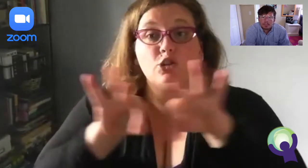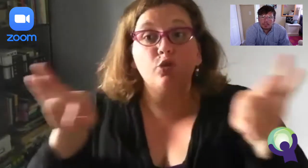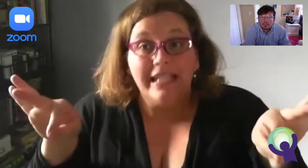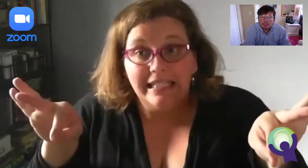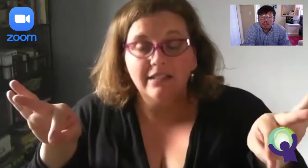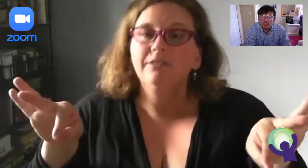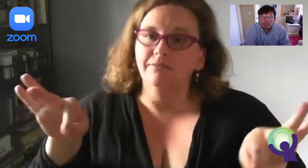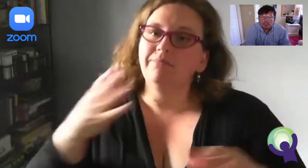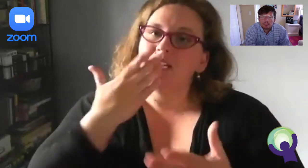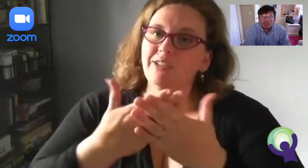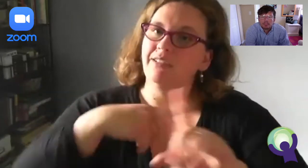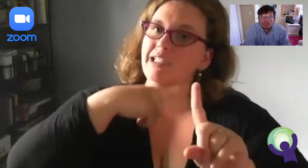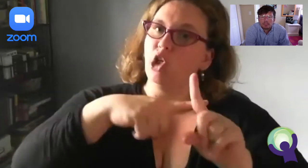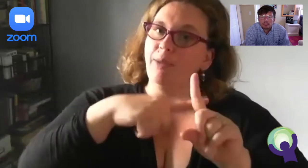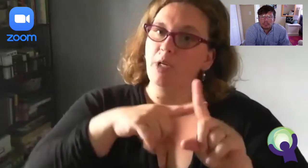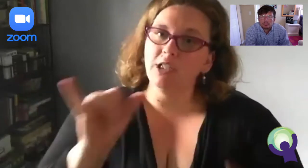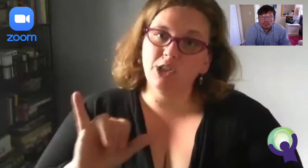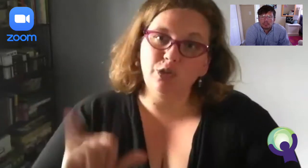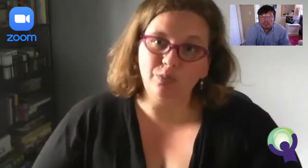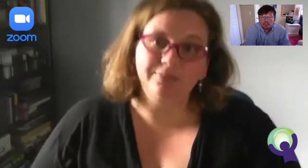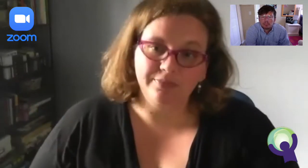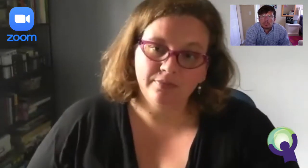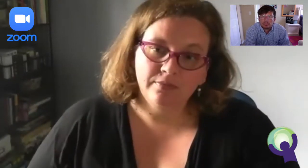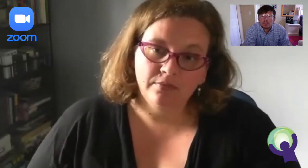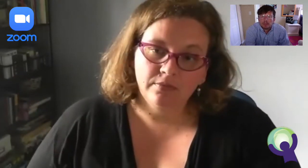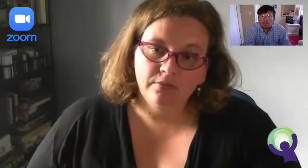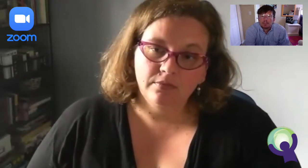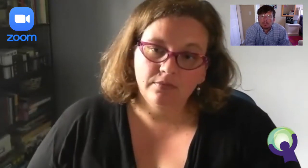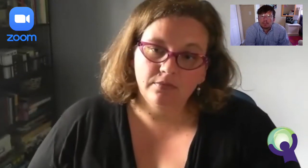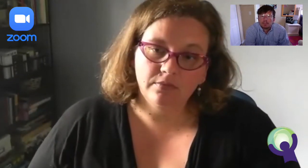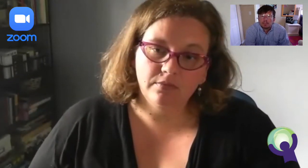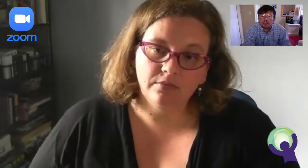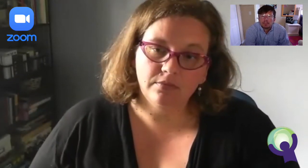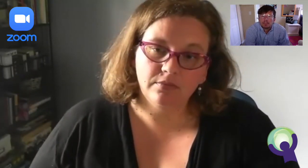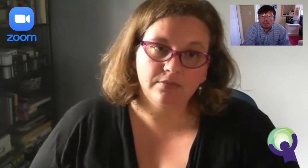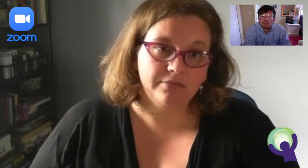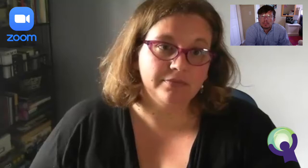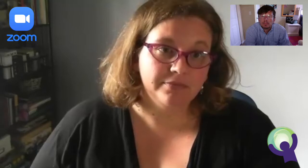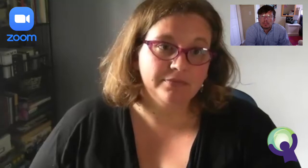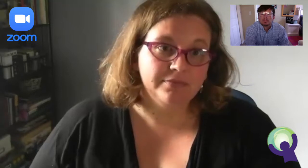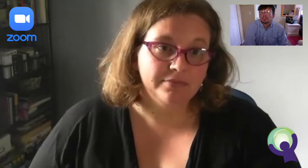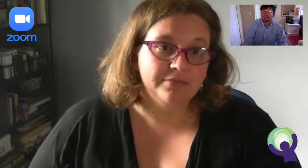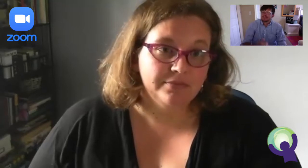also i had to have a specific degree that was a positive as well